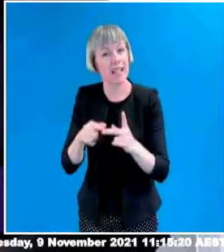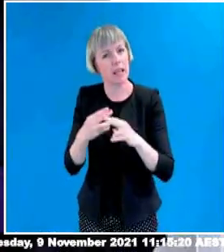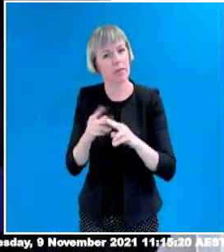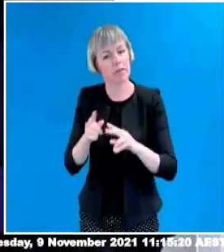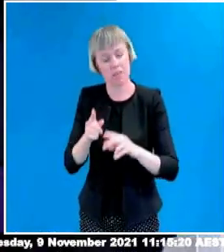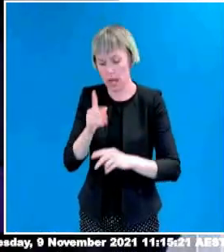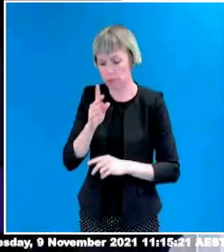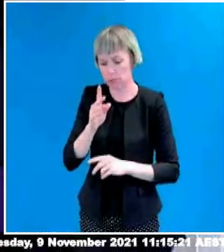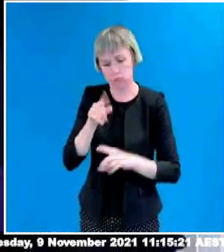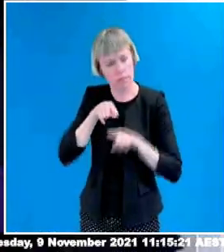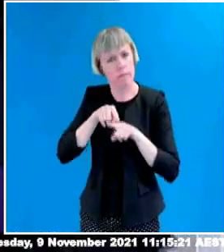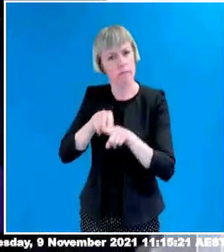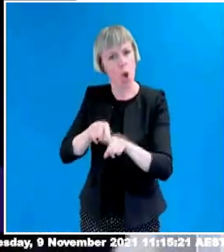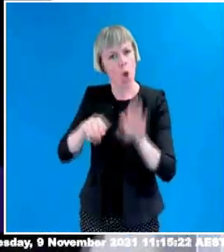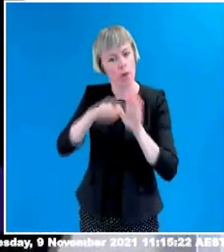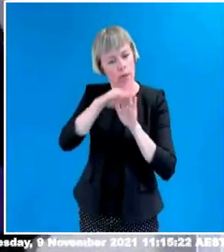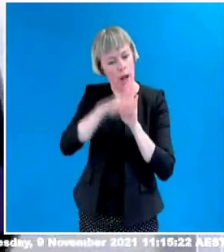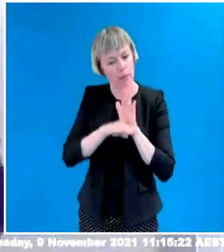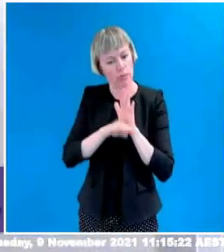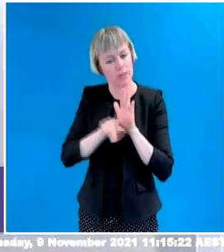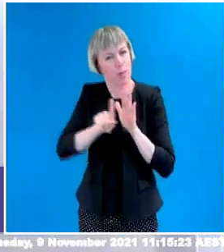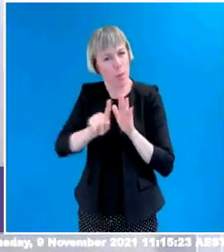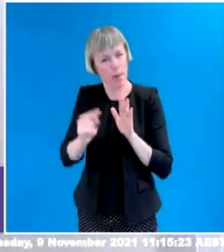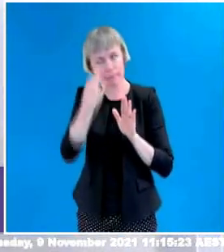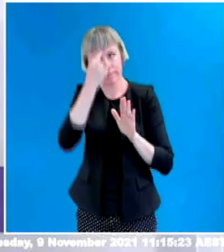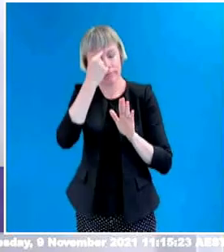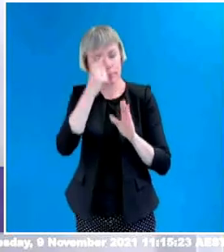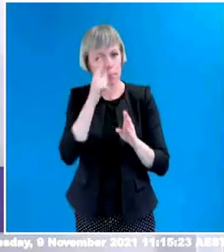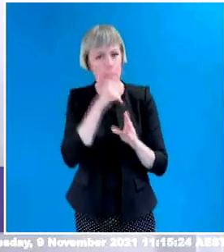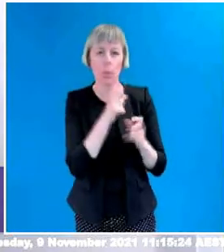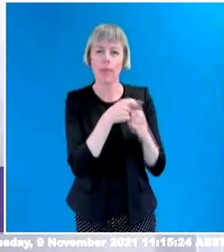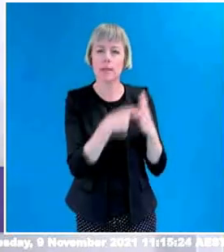consistently with the Guiding Principles? How would that work?